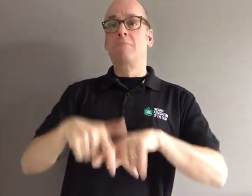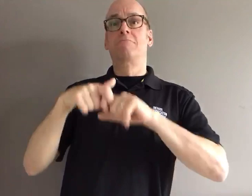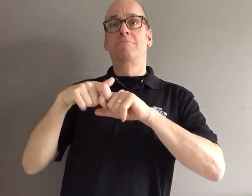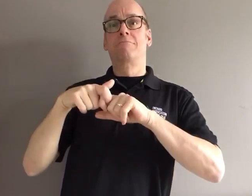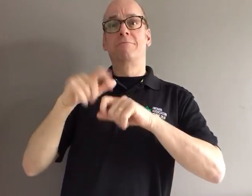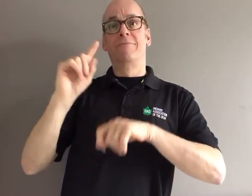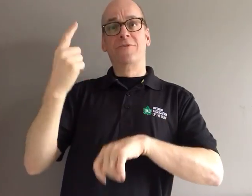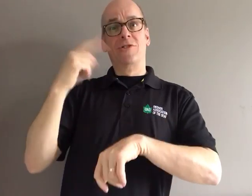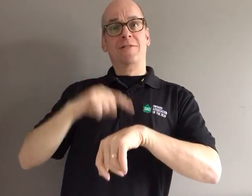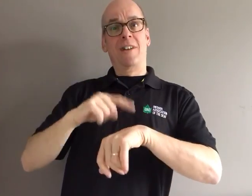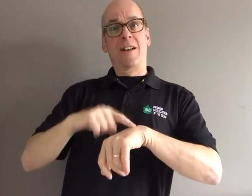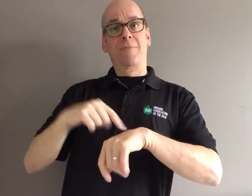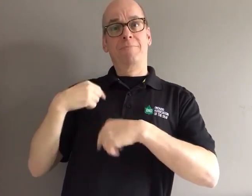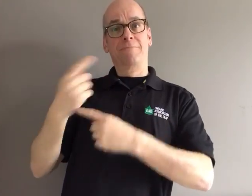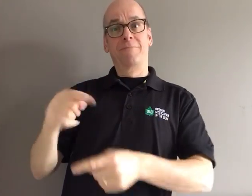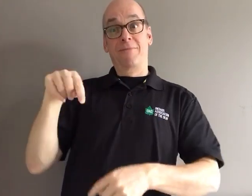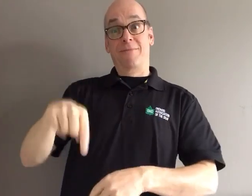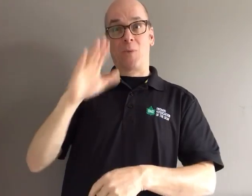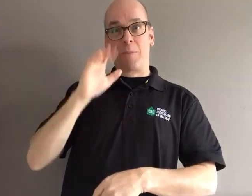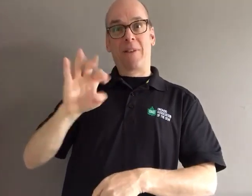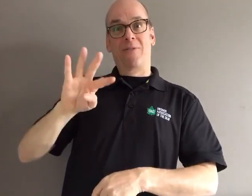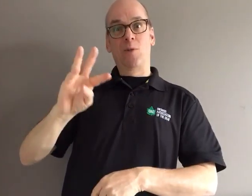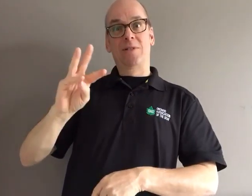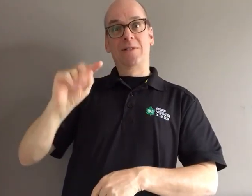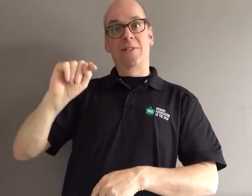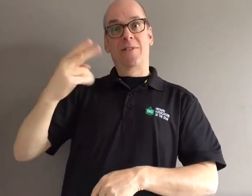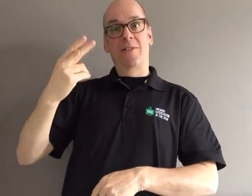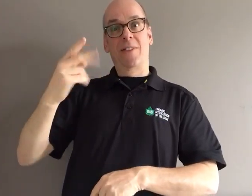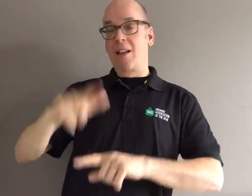So for the first time, we are putting on hold the 46th